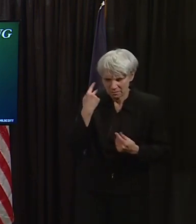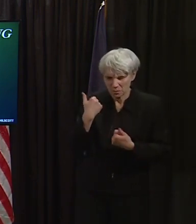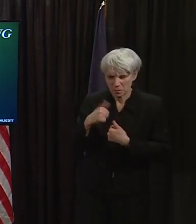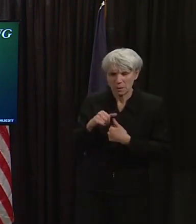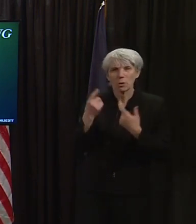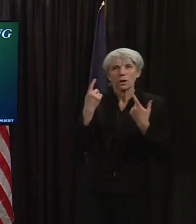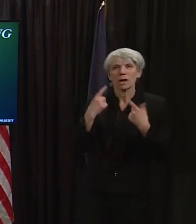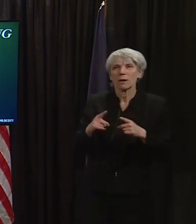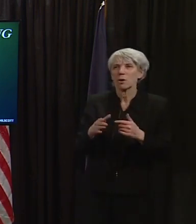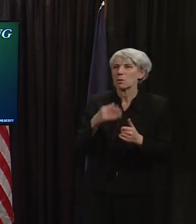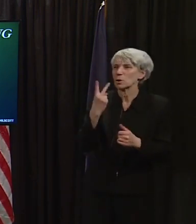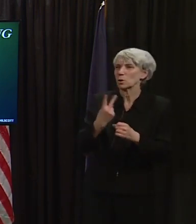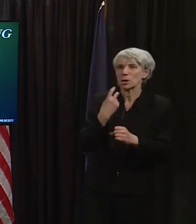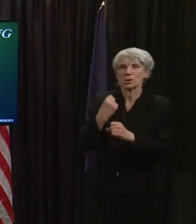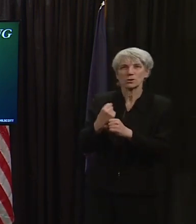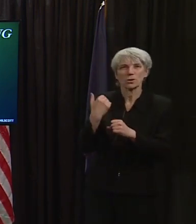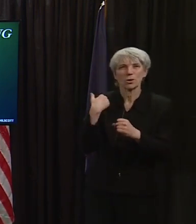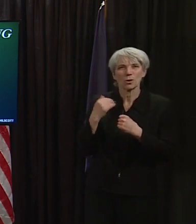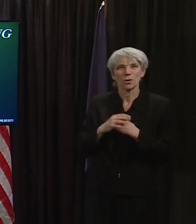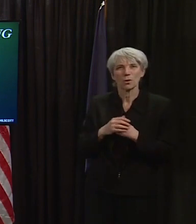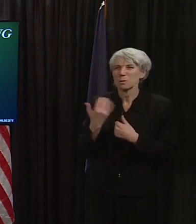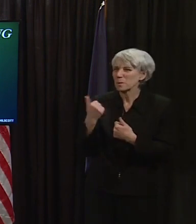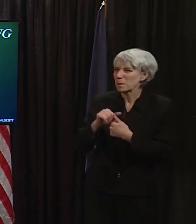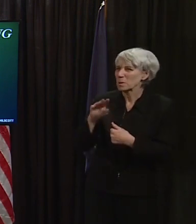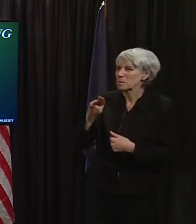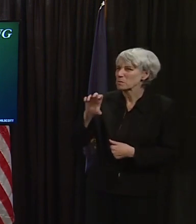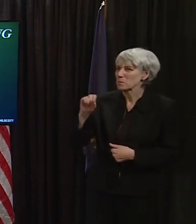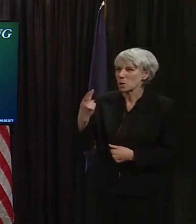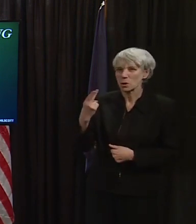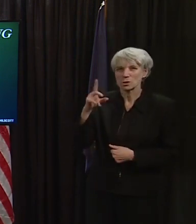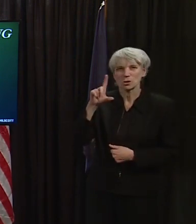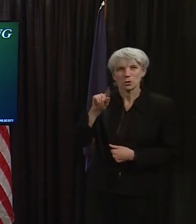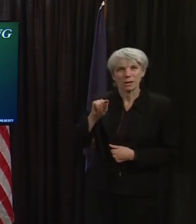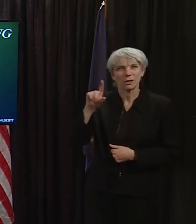Thinking back to March of 2020 and I remember driving to work at the